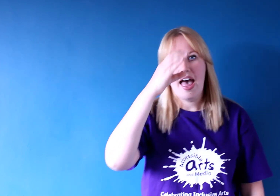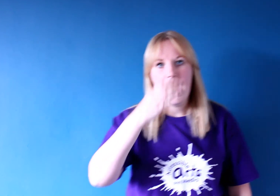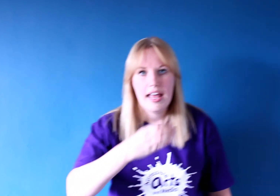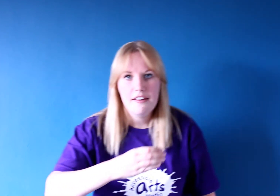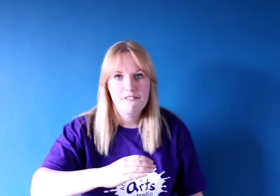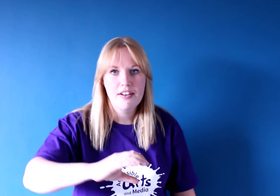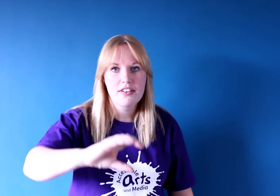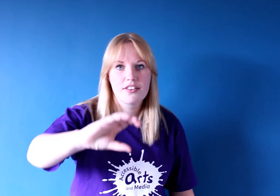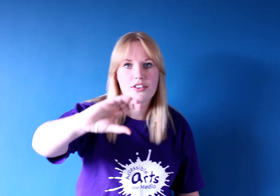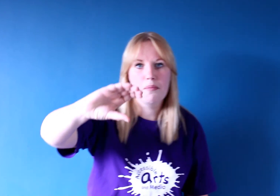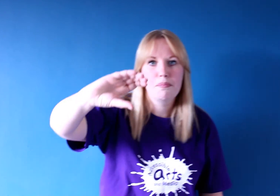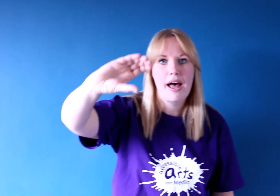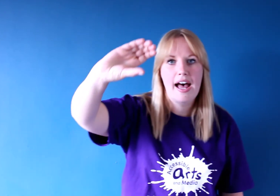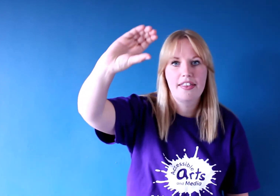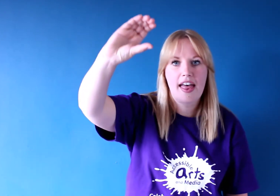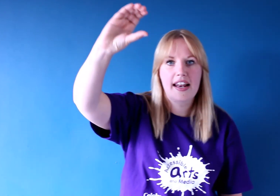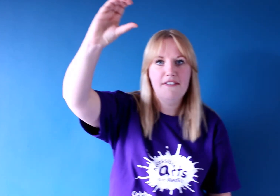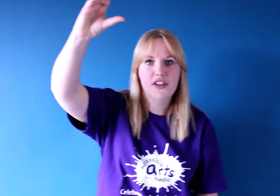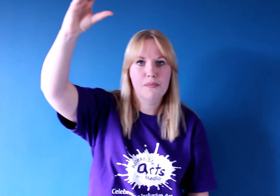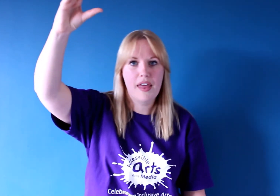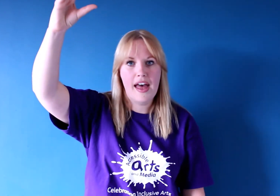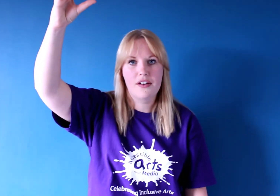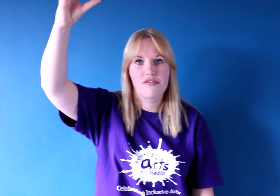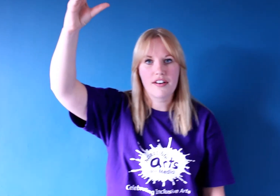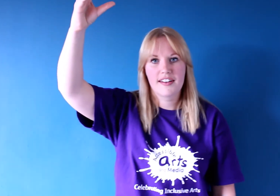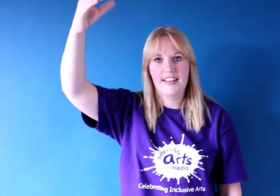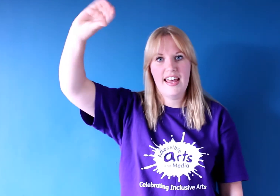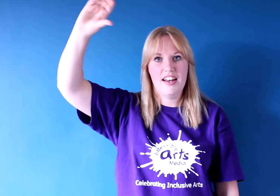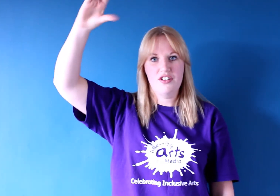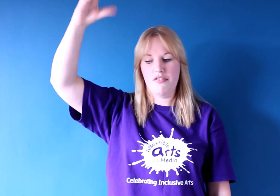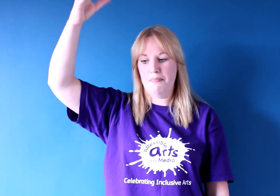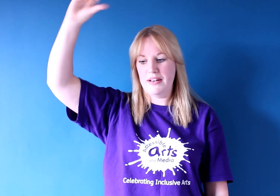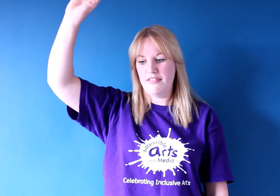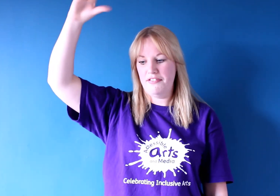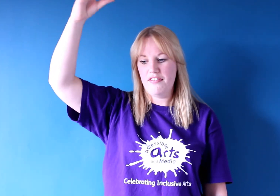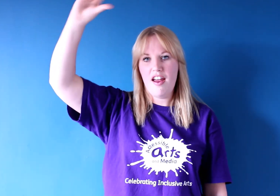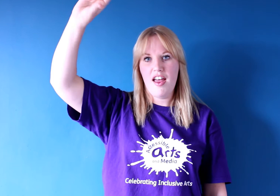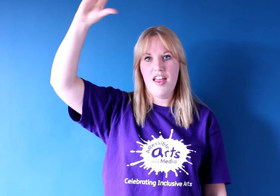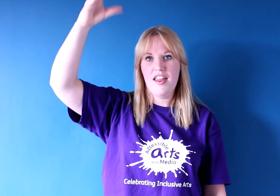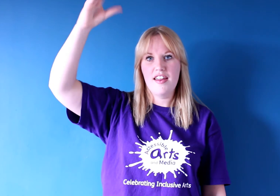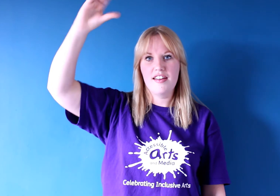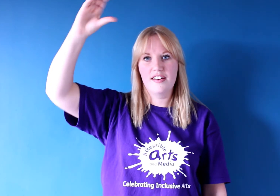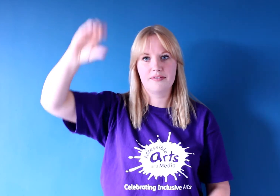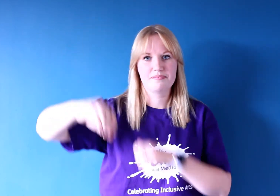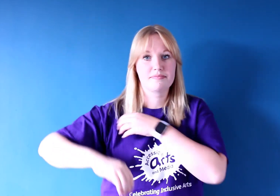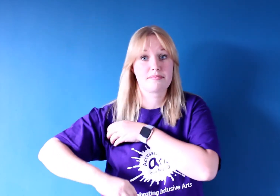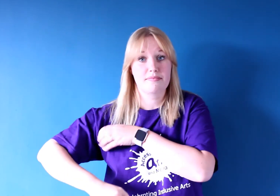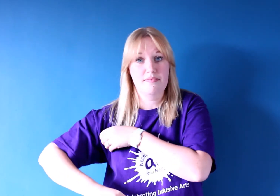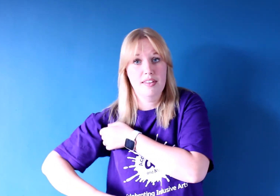Elephants stomp and they lift up their trunks in a trumpet refrain.